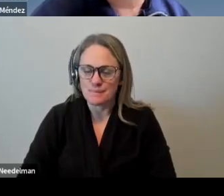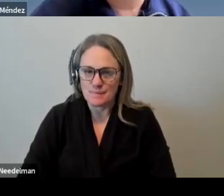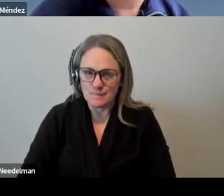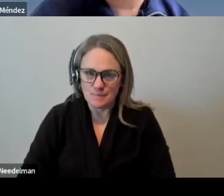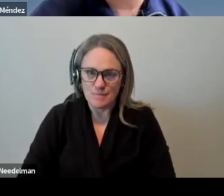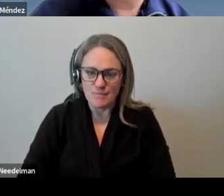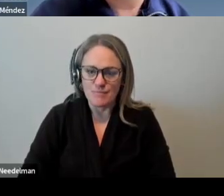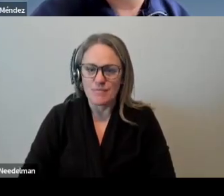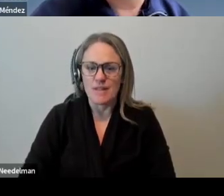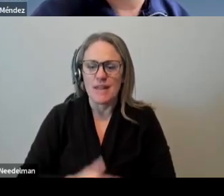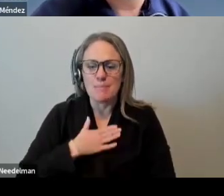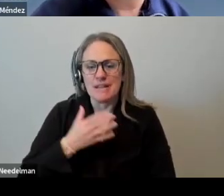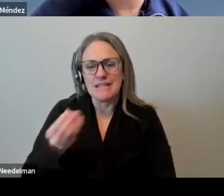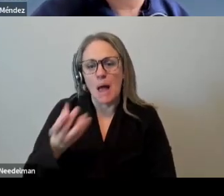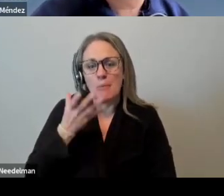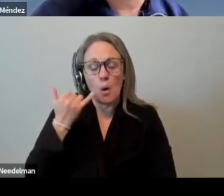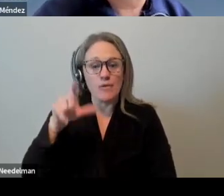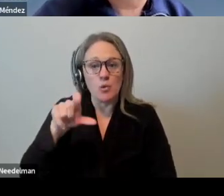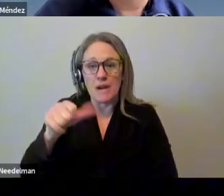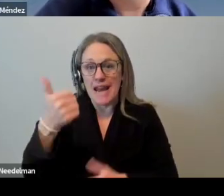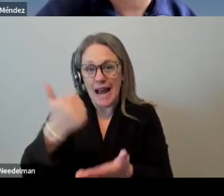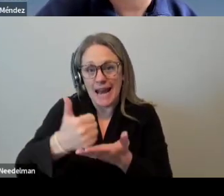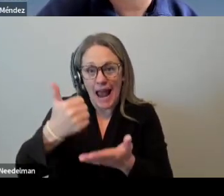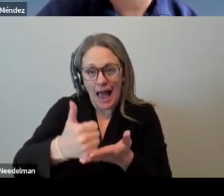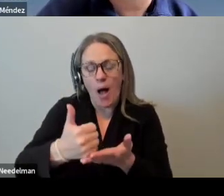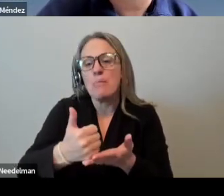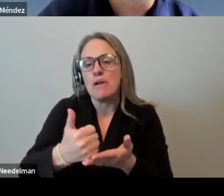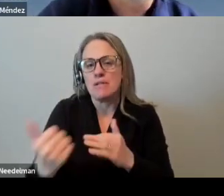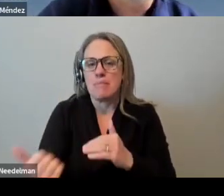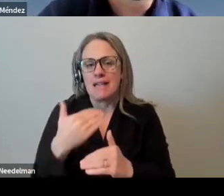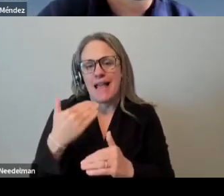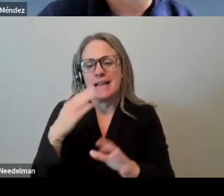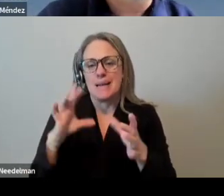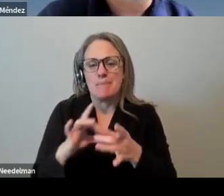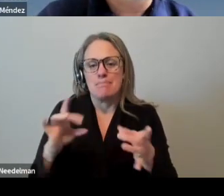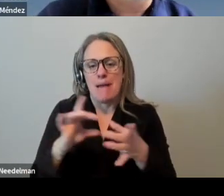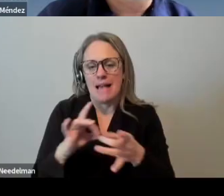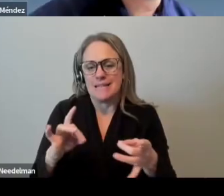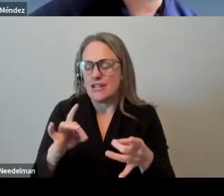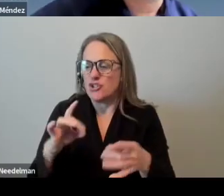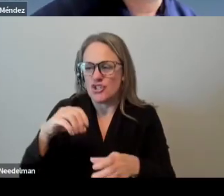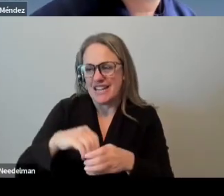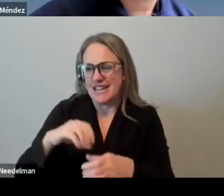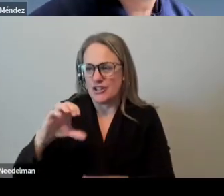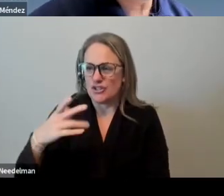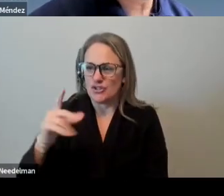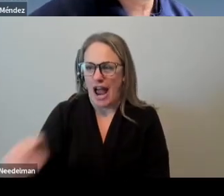Please let us know if you need any help by sending us a message to host and panelists in the chat.